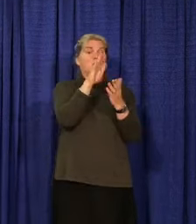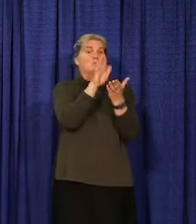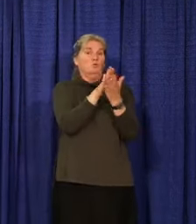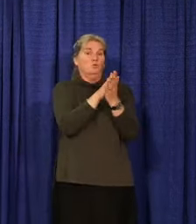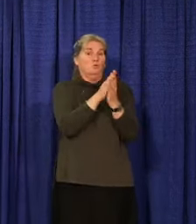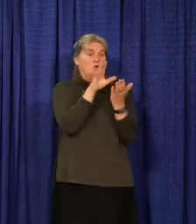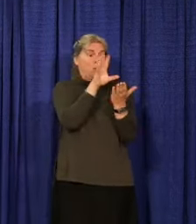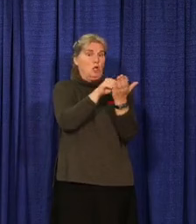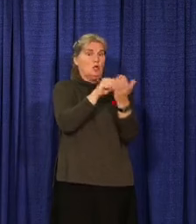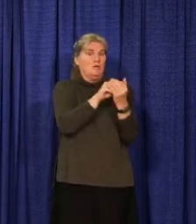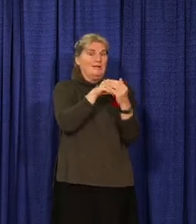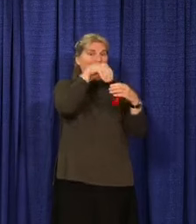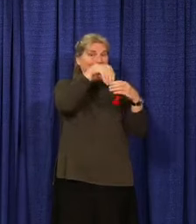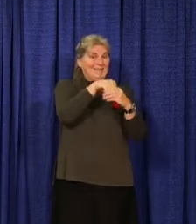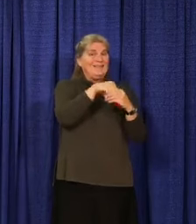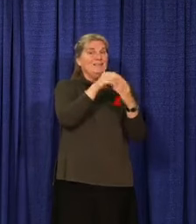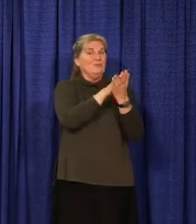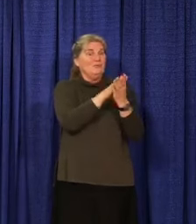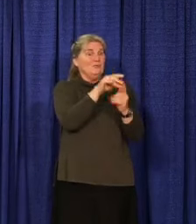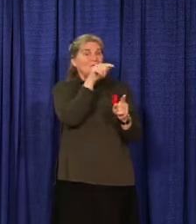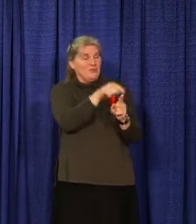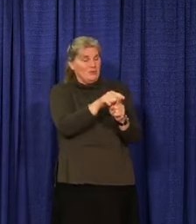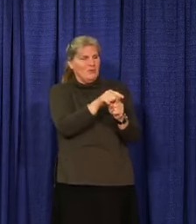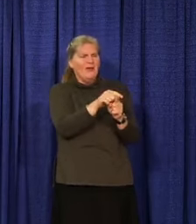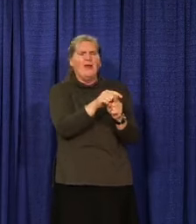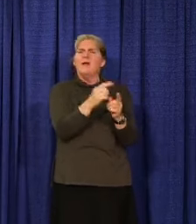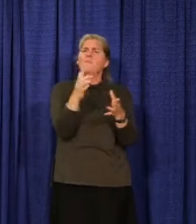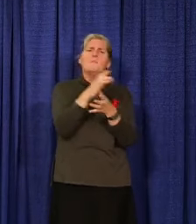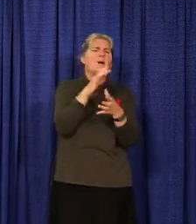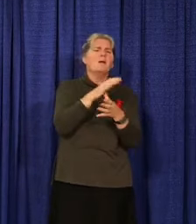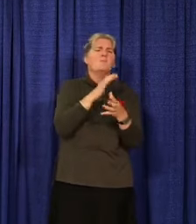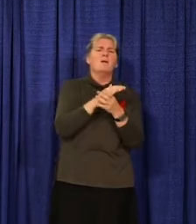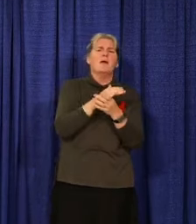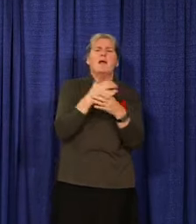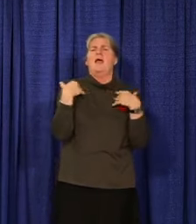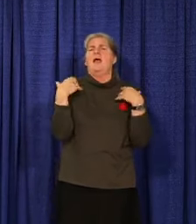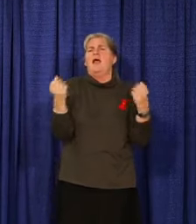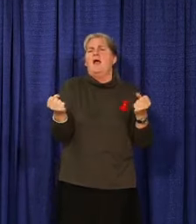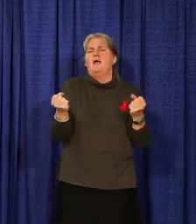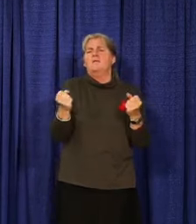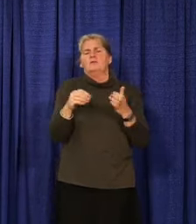learning, we are putting the health and safety of students and staff, and our communities